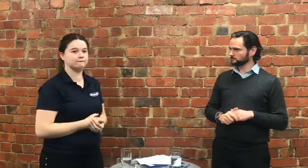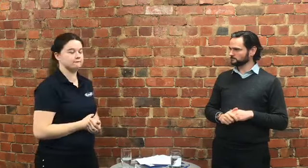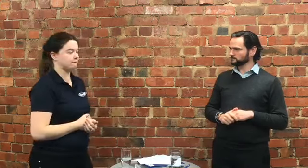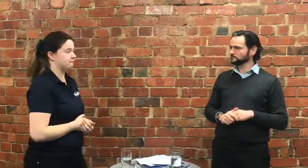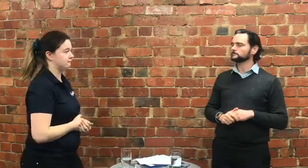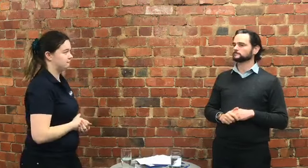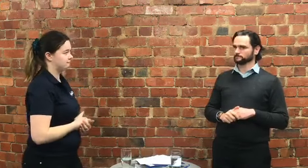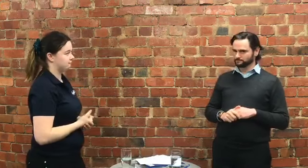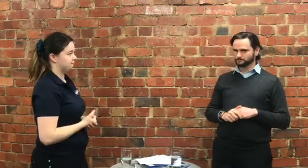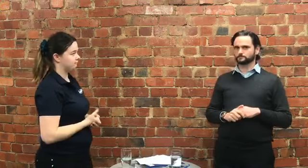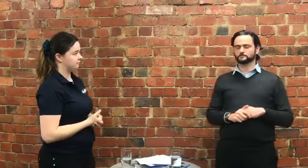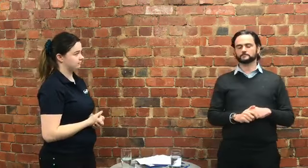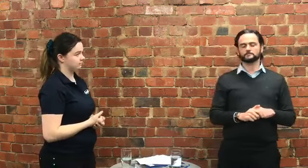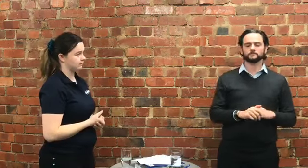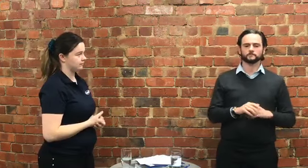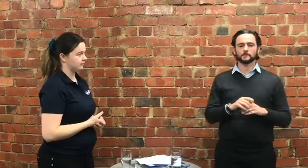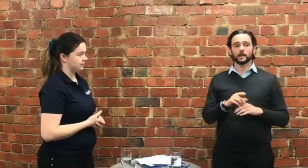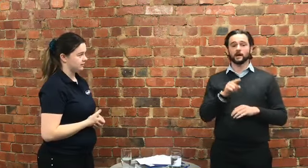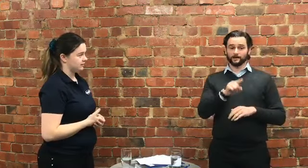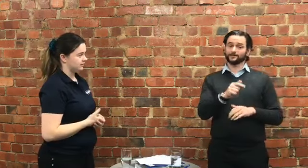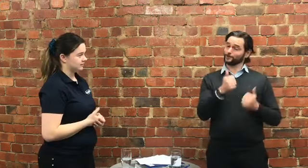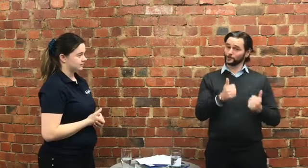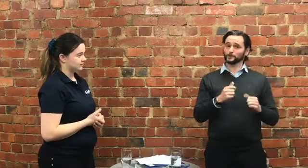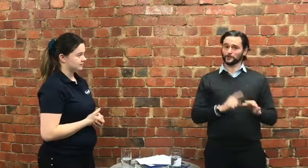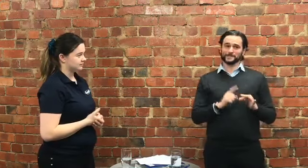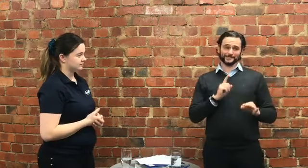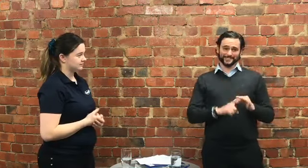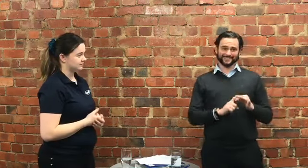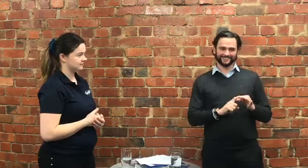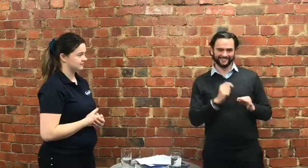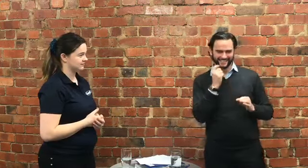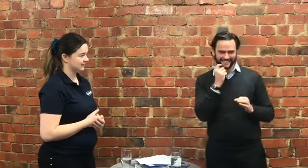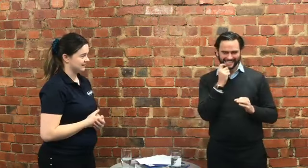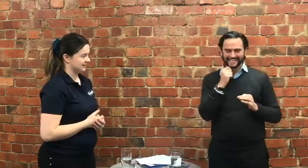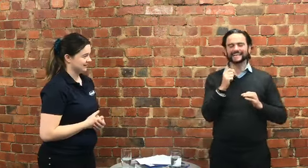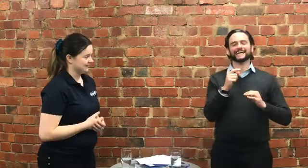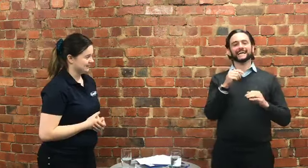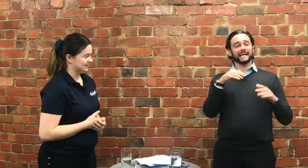who makes the decision about what support you can get? That's a great question.